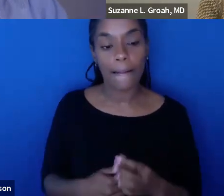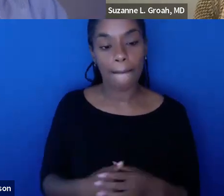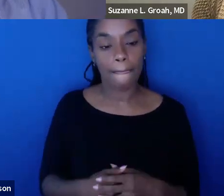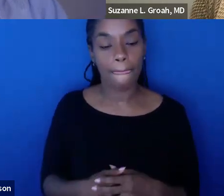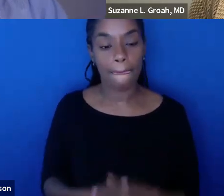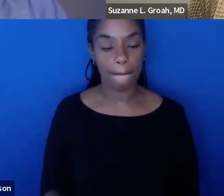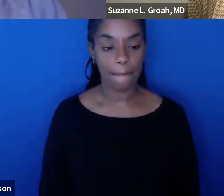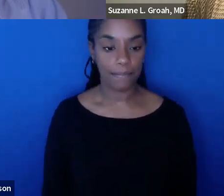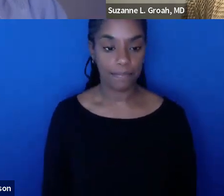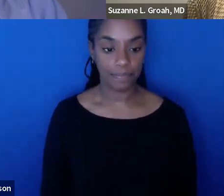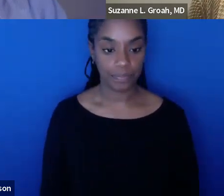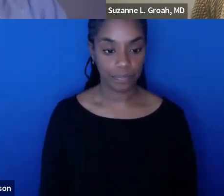There can be biofeedback.